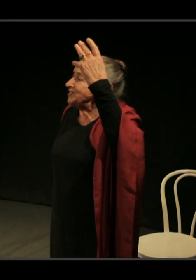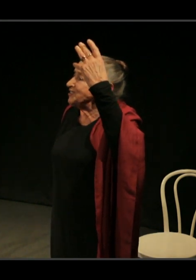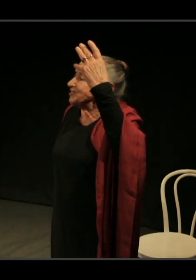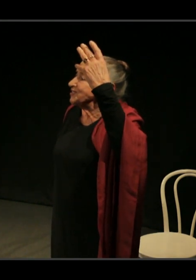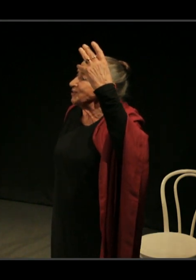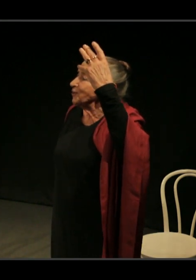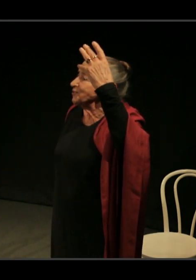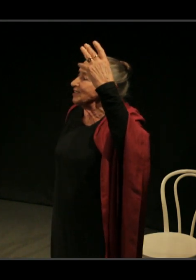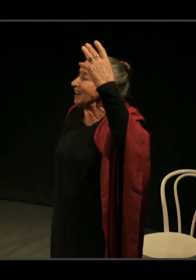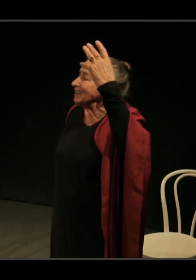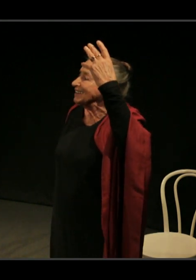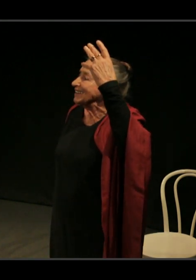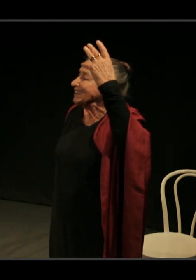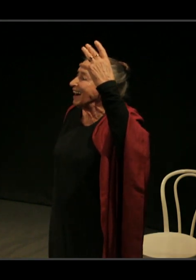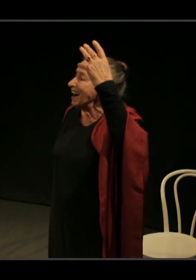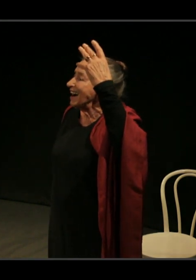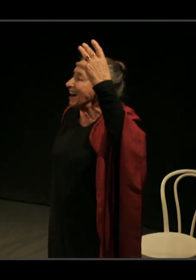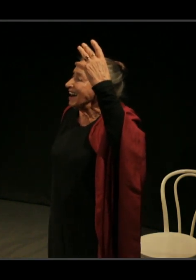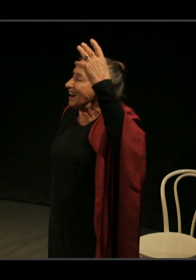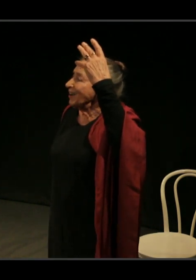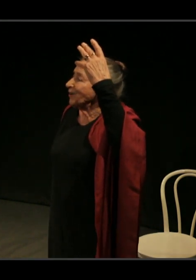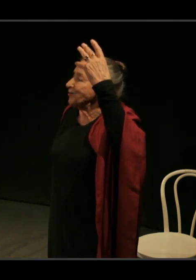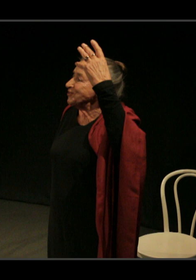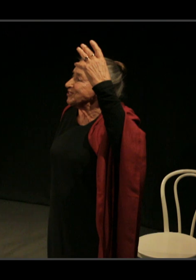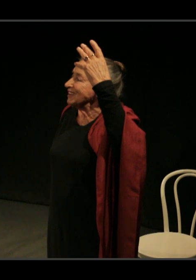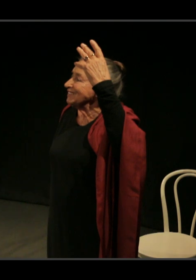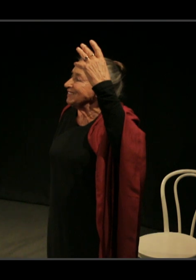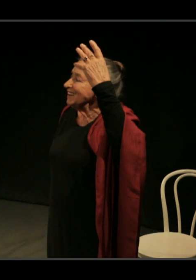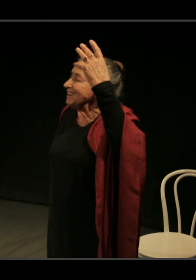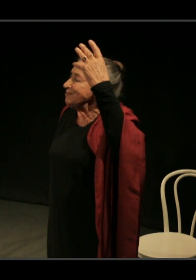squeezed Telimena's hand discreetly.